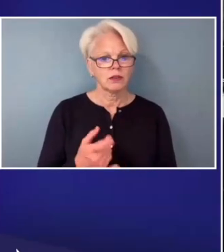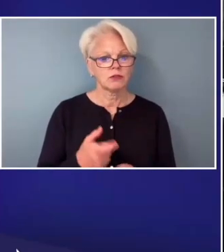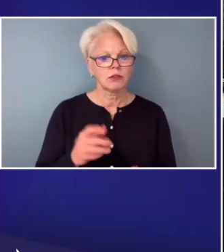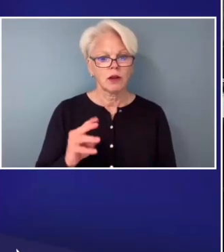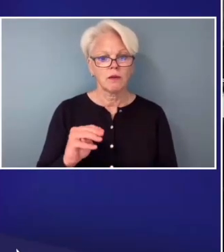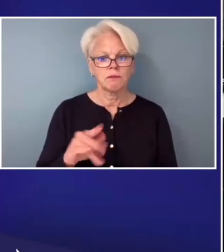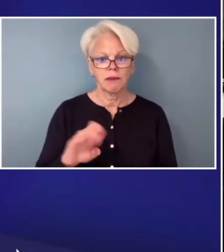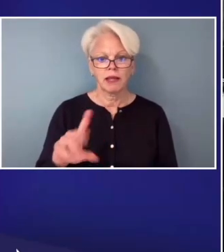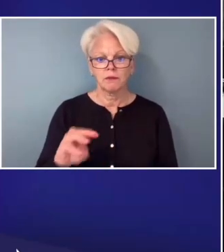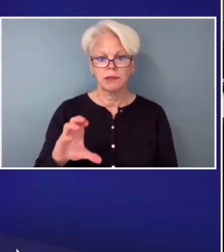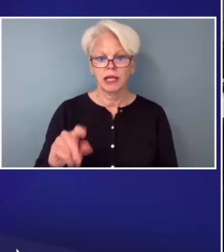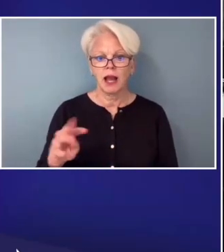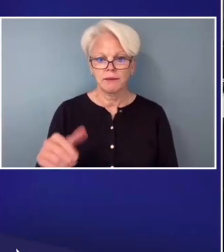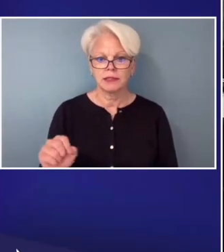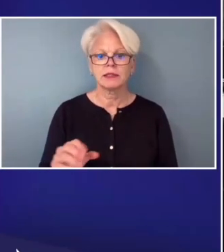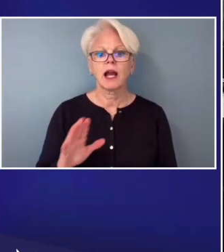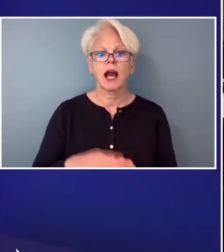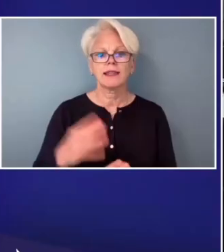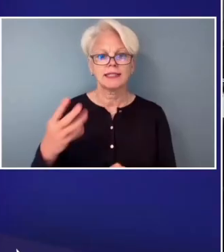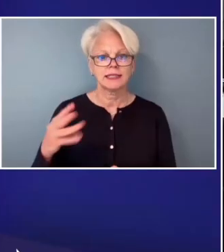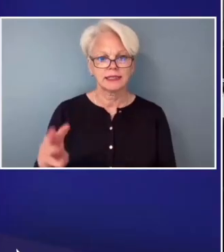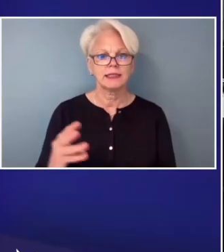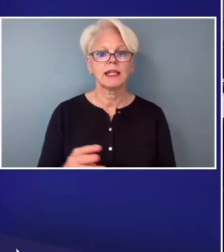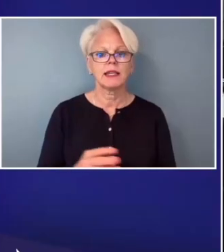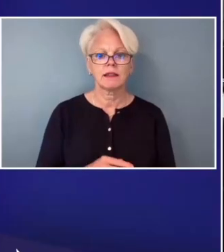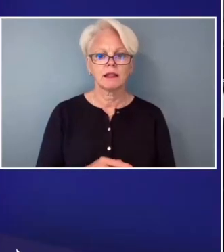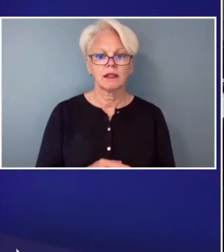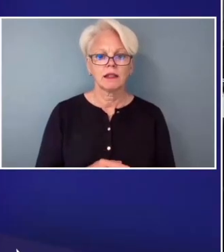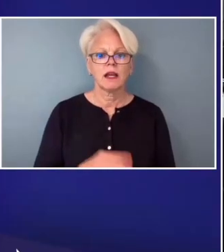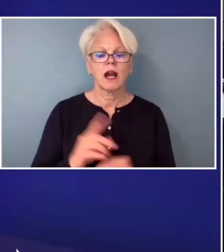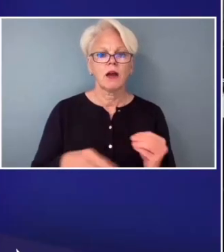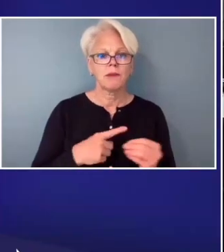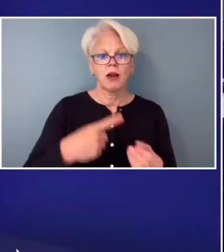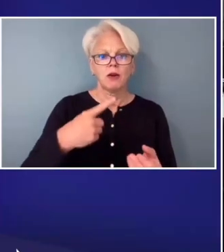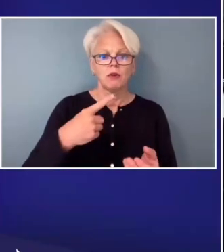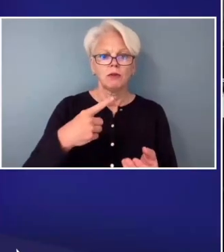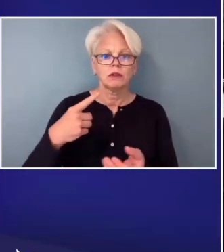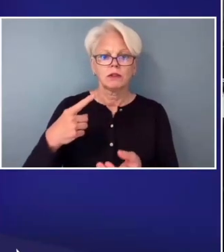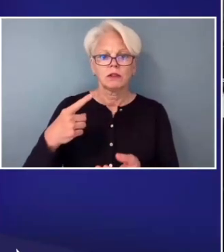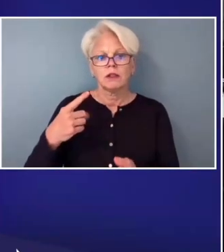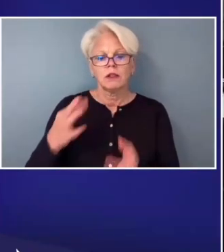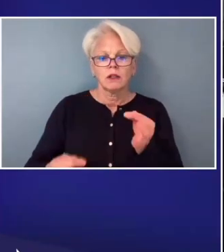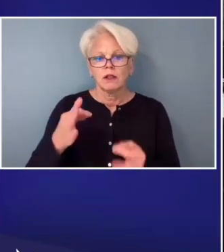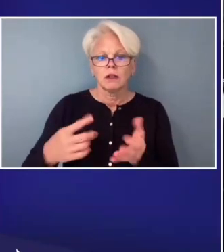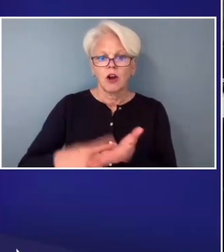the 16th with regard to arbitration policies, um, those suggestions were accepted.